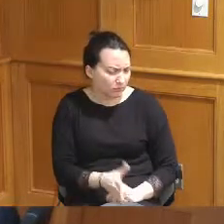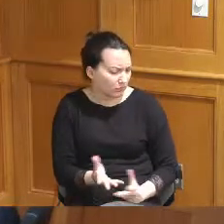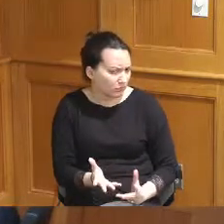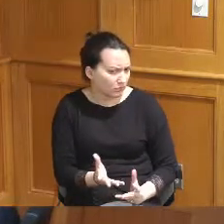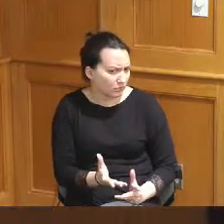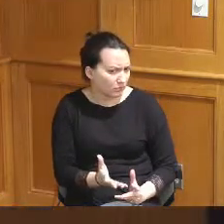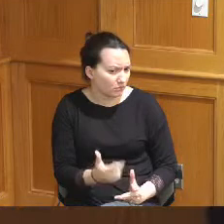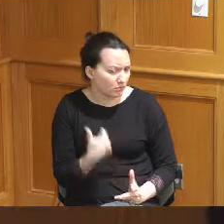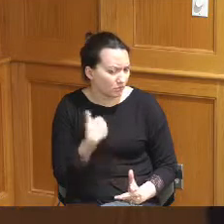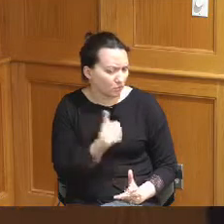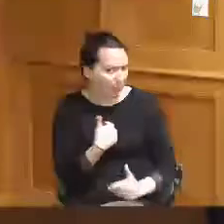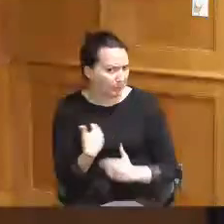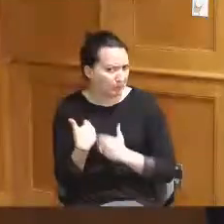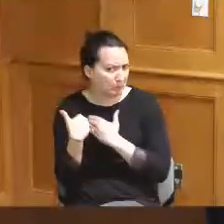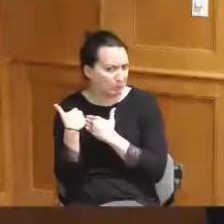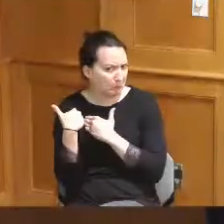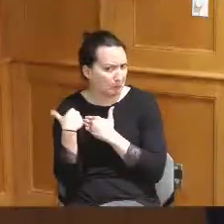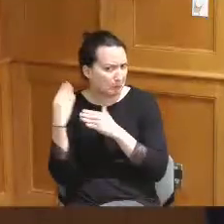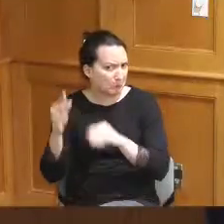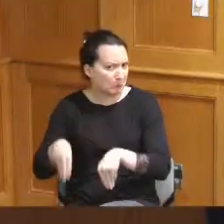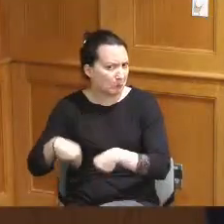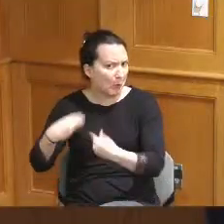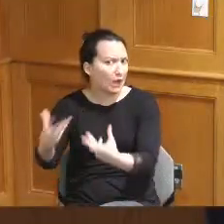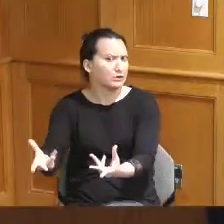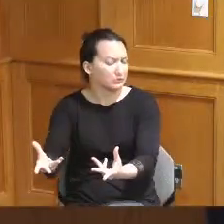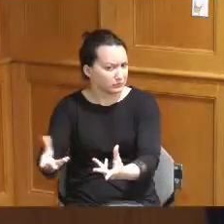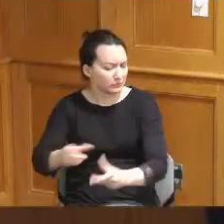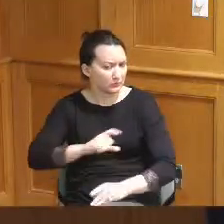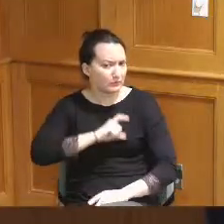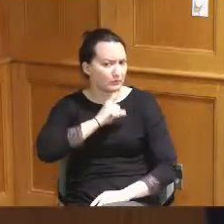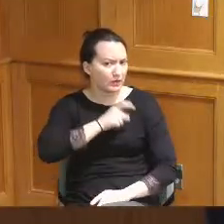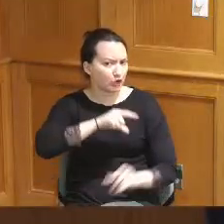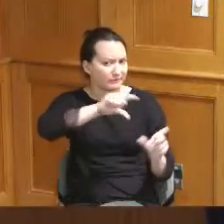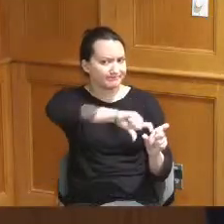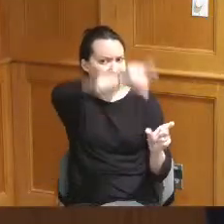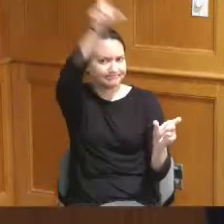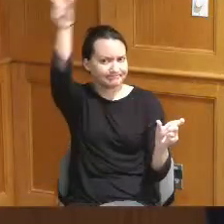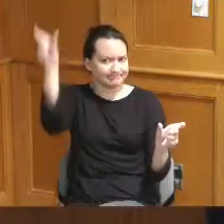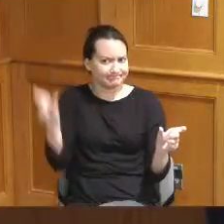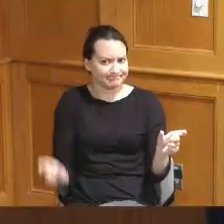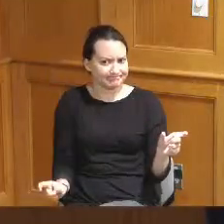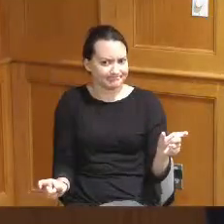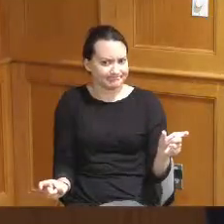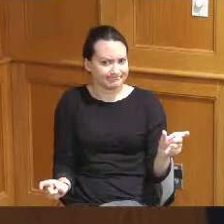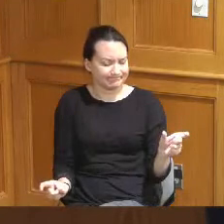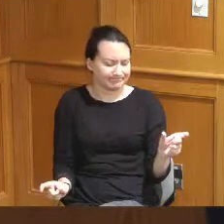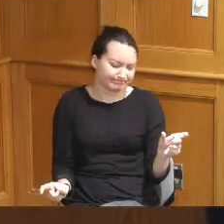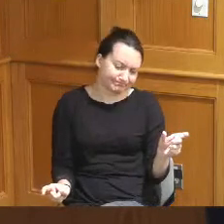we are responsible for providing the metal detectors so just was curious about it I